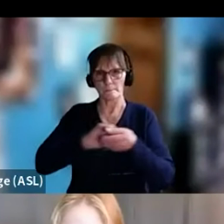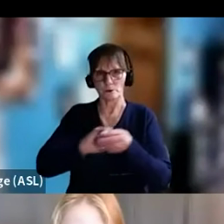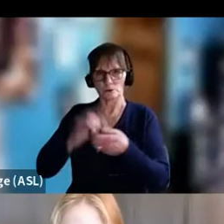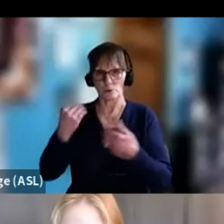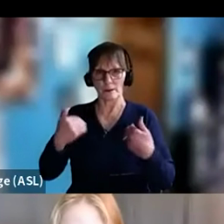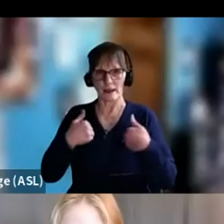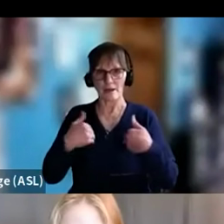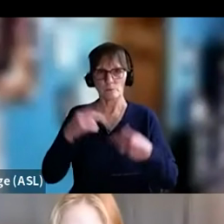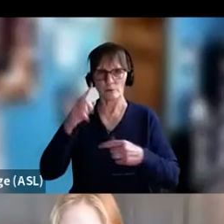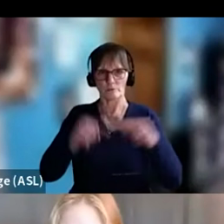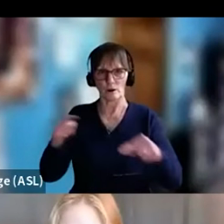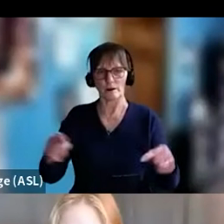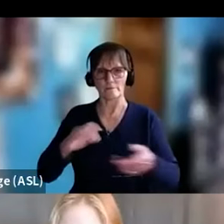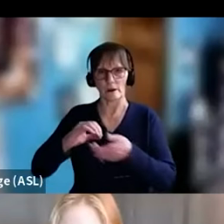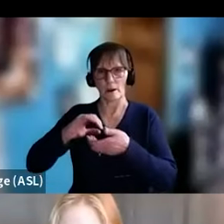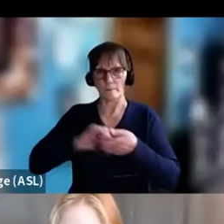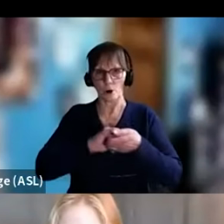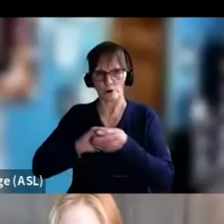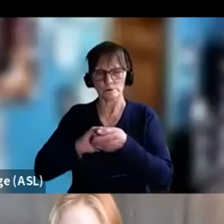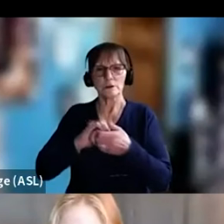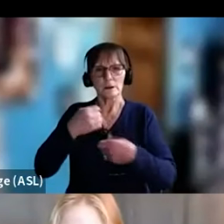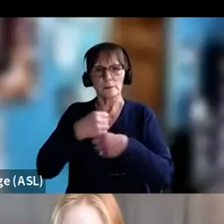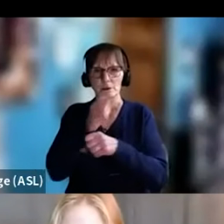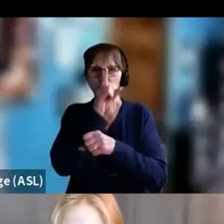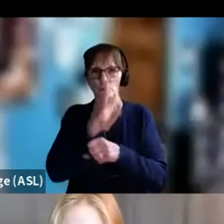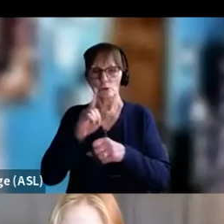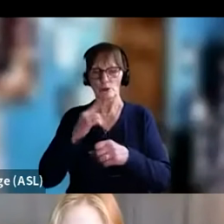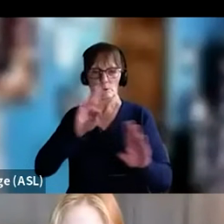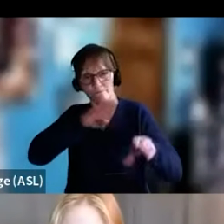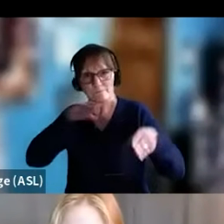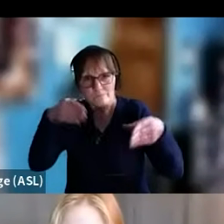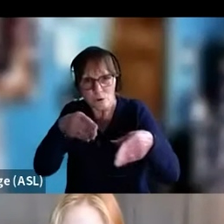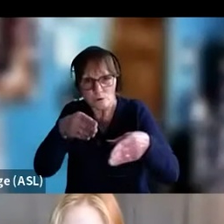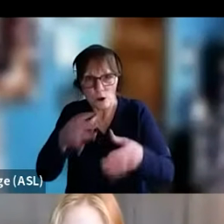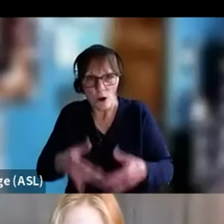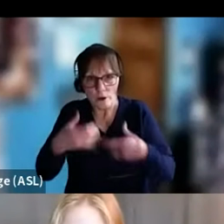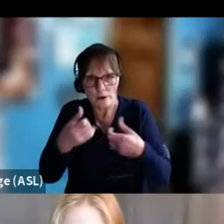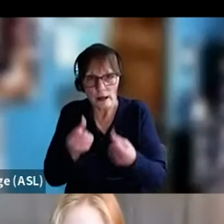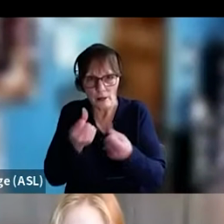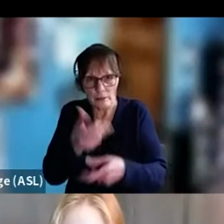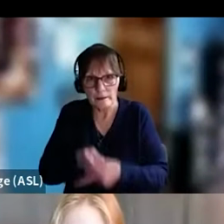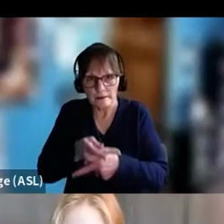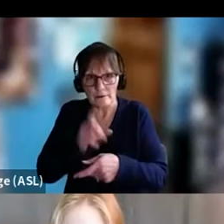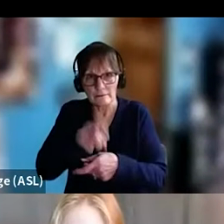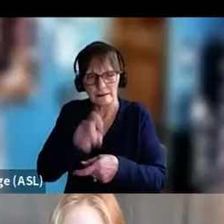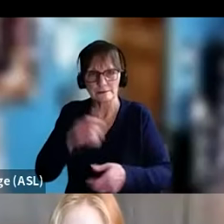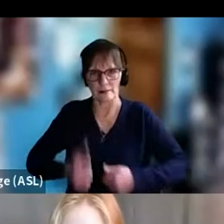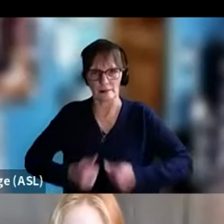with a variety of partners to make sure that we're really focused on the healthcare needs of the people living in the building.